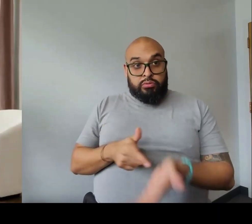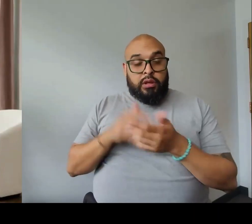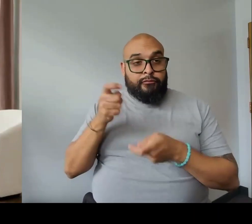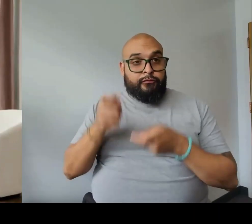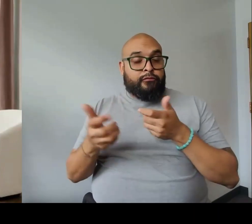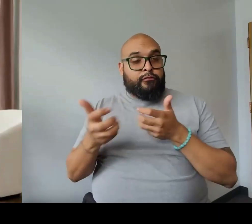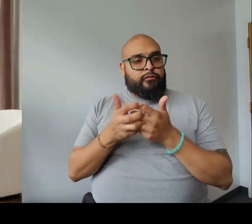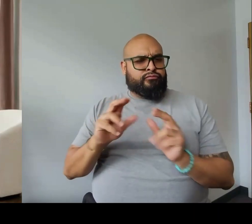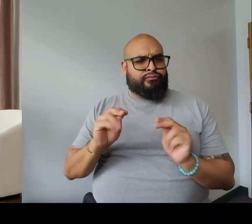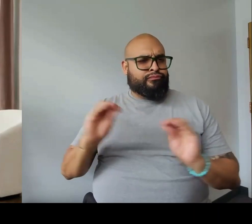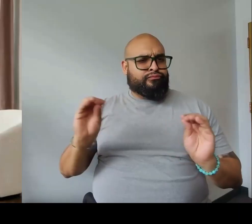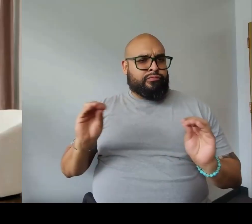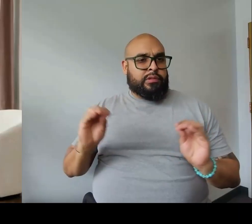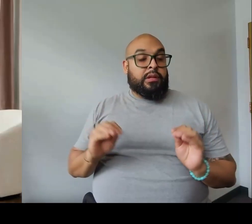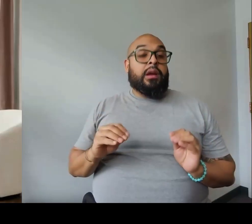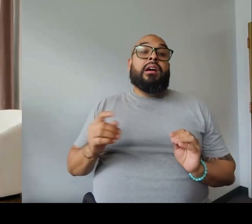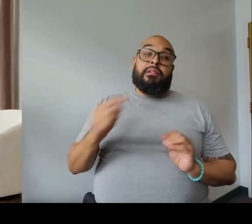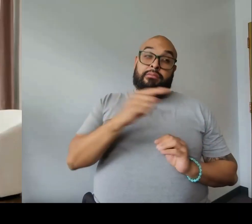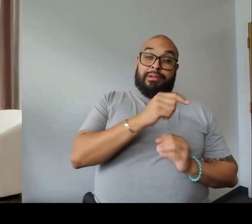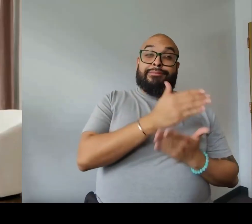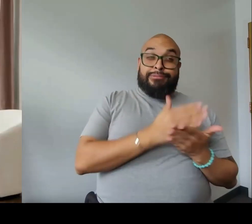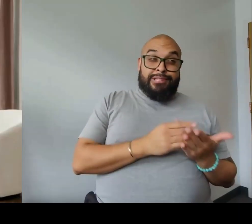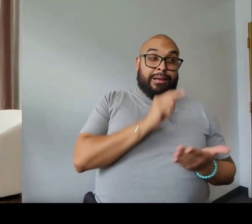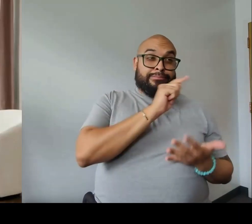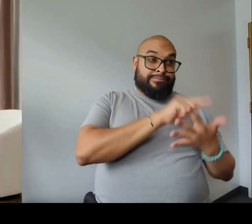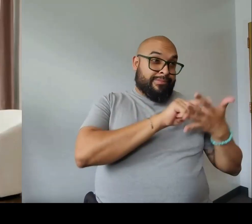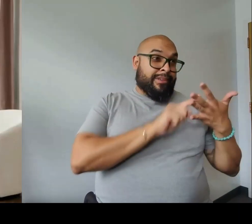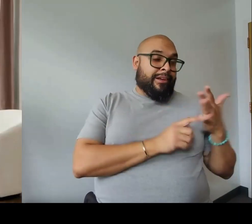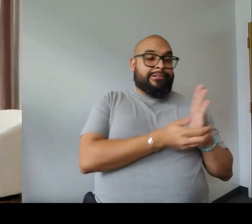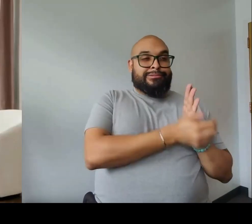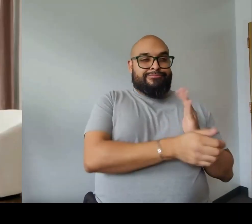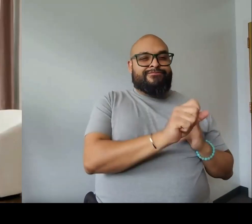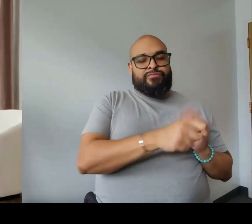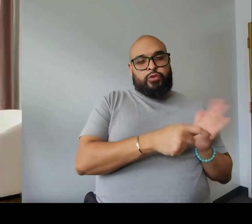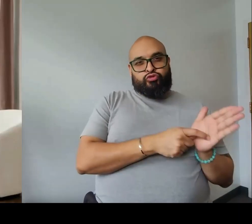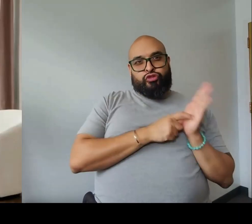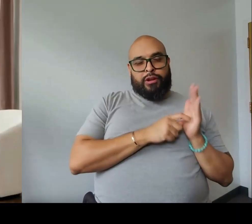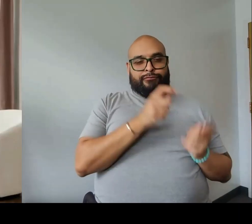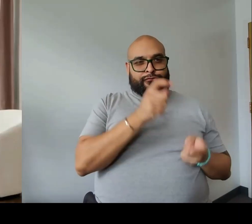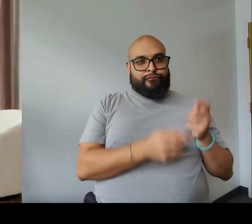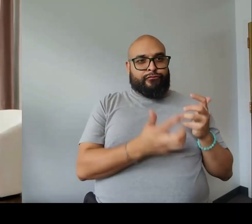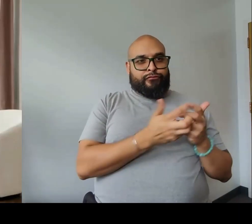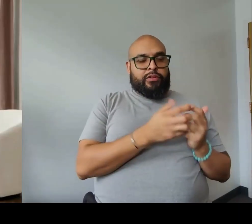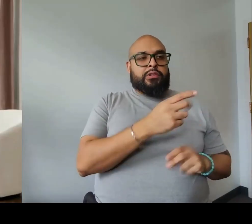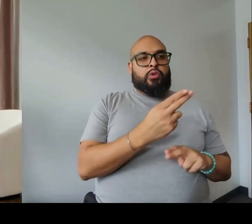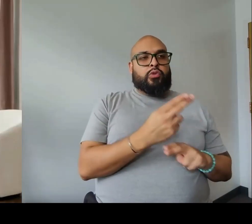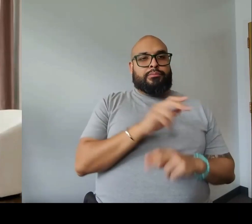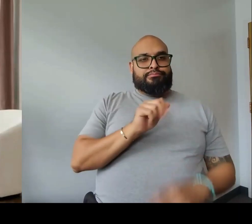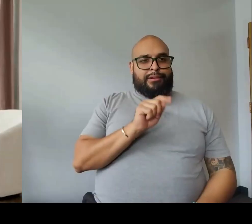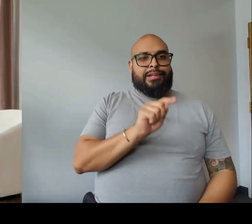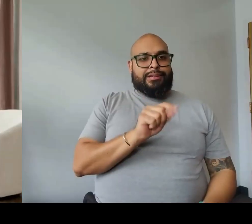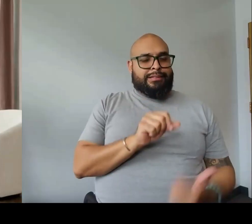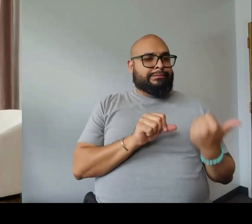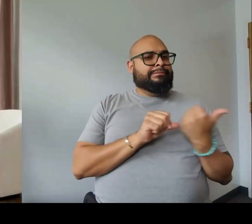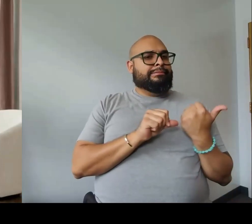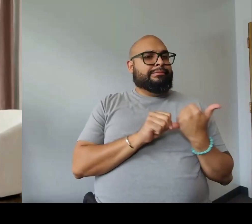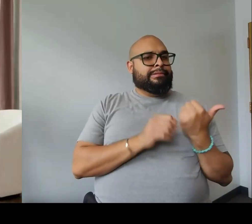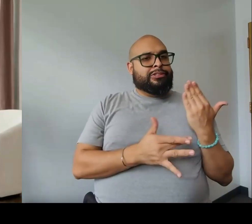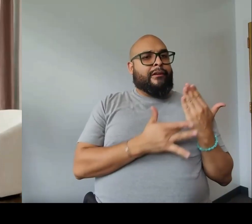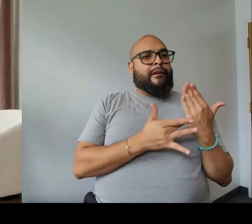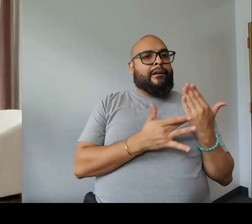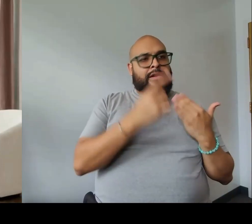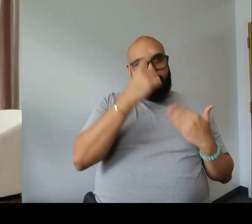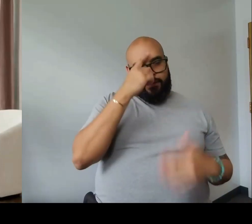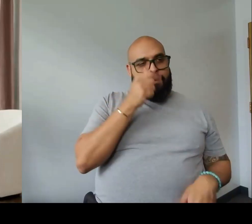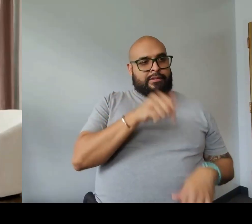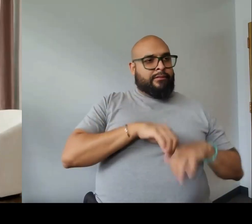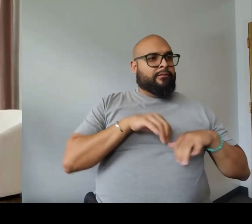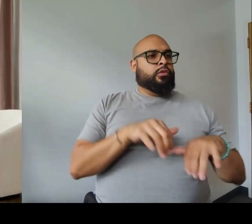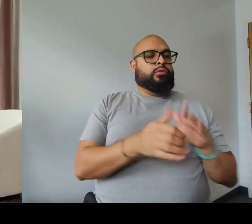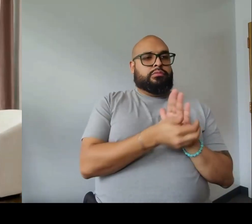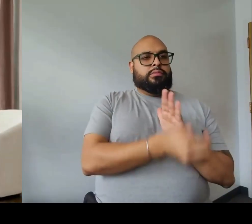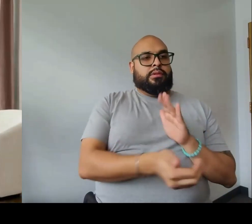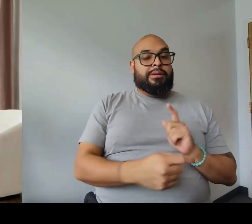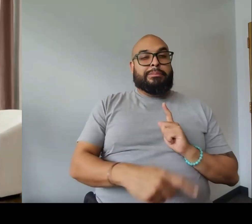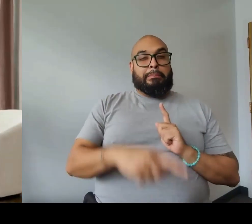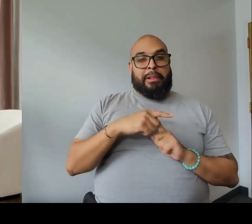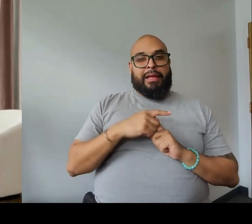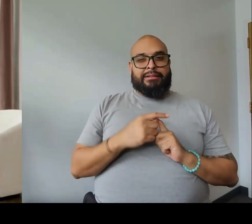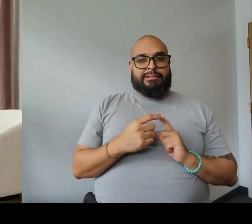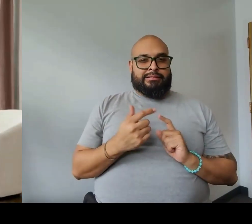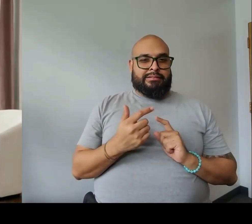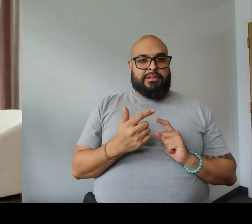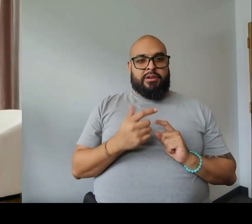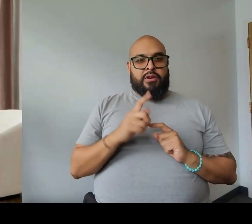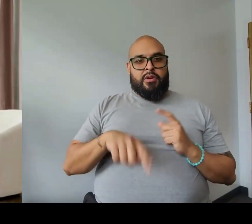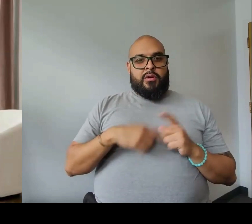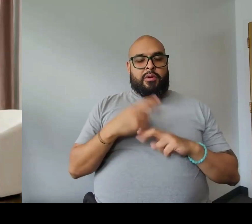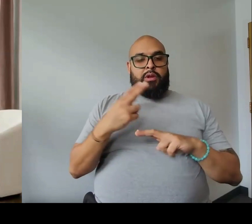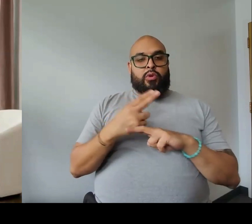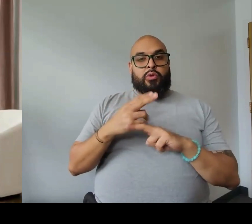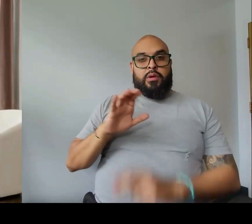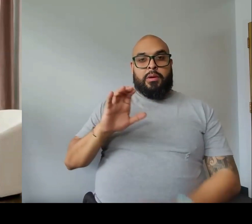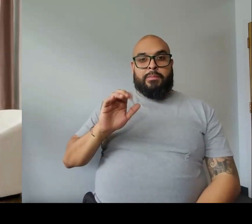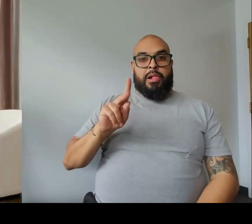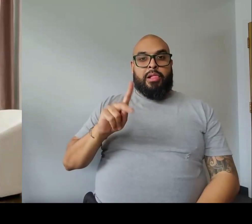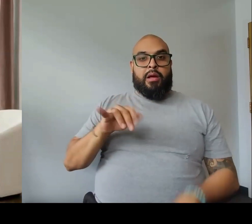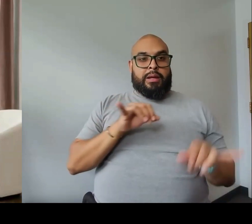Where some skills did take some accommodation and she used her assistive technology to do those, to perform those skills, such as when they put the block patterns under her technology so that she could see it.